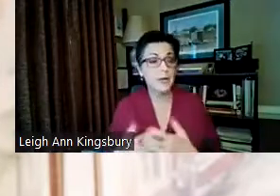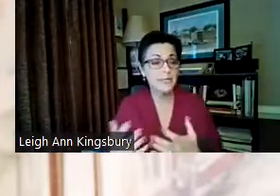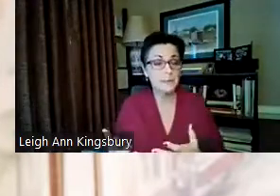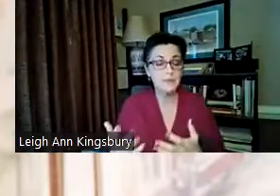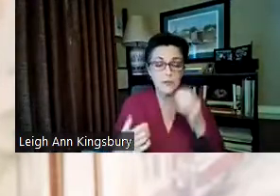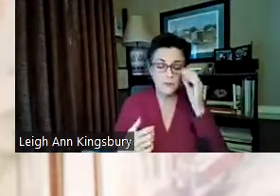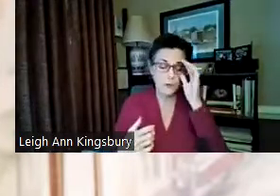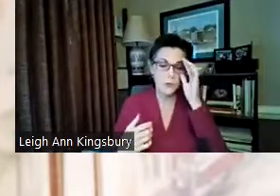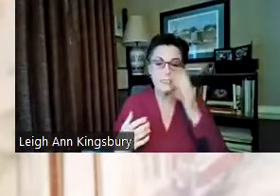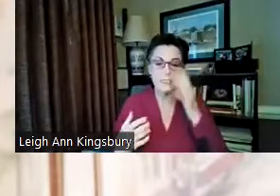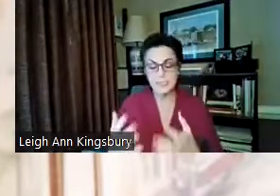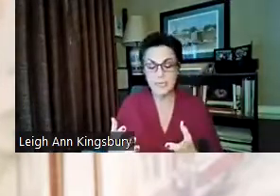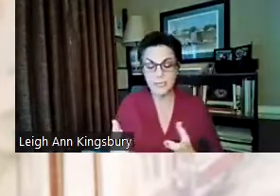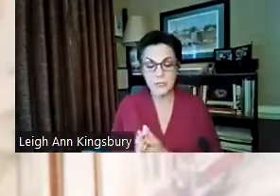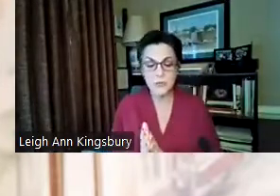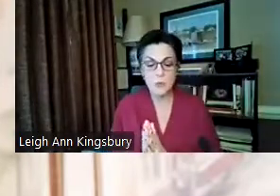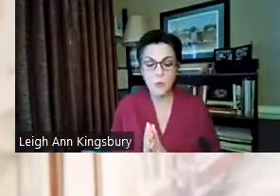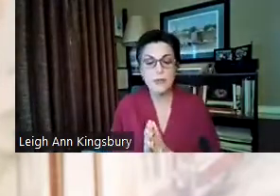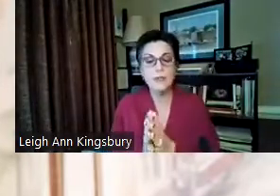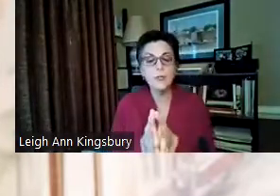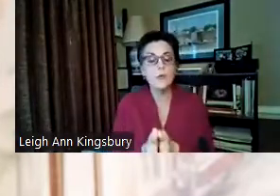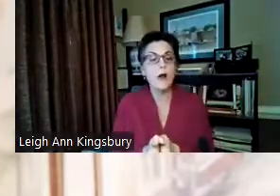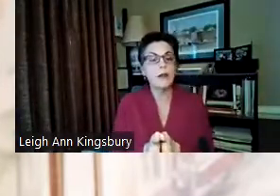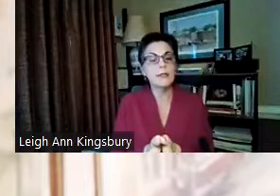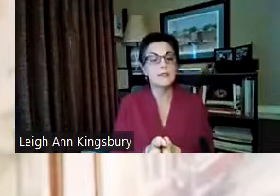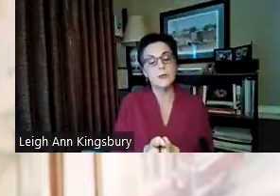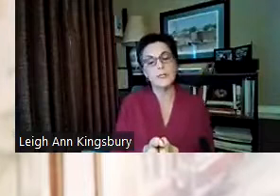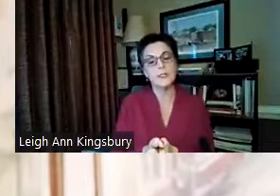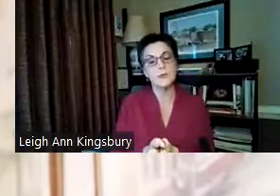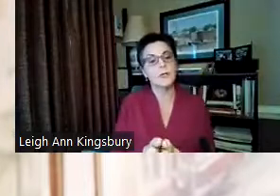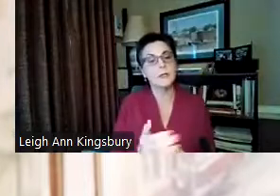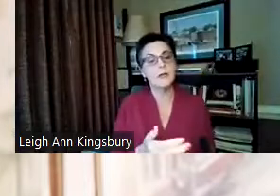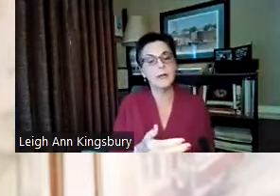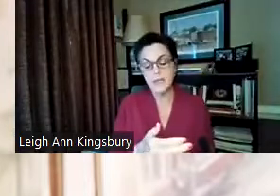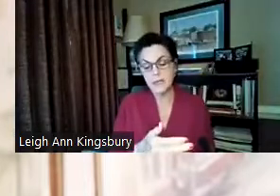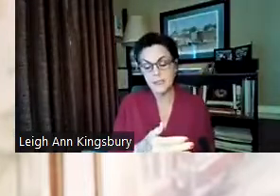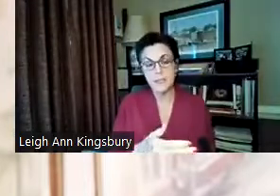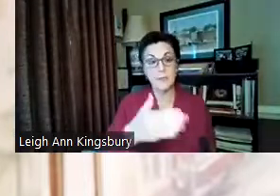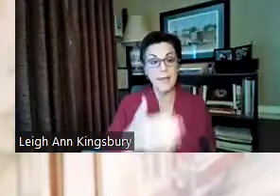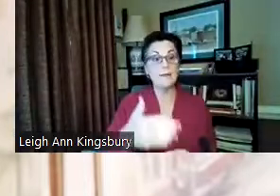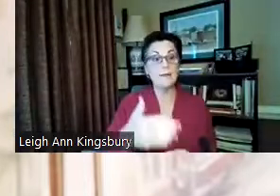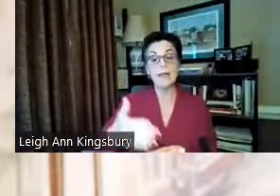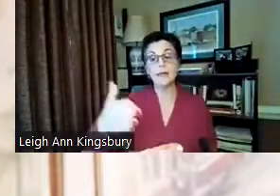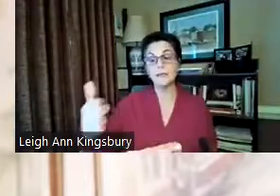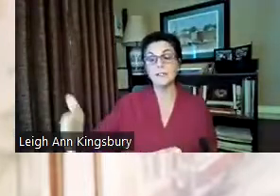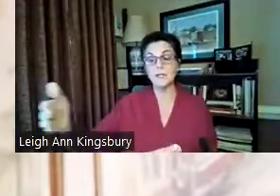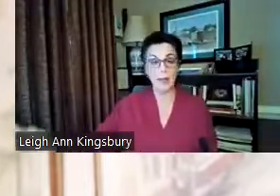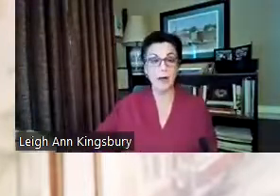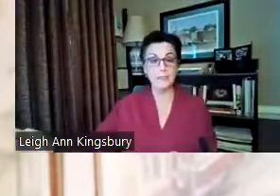my tips for you is to say to you when you are in a situation where somebody says we have to make a decision about